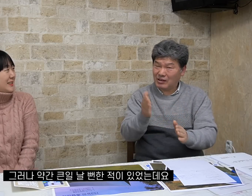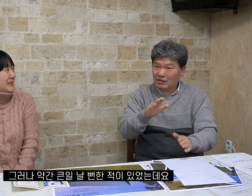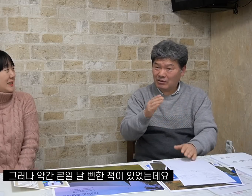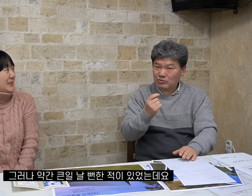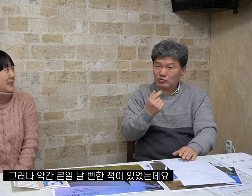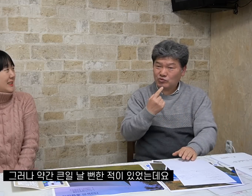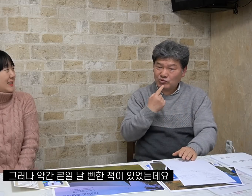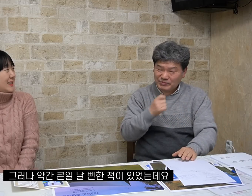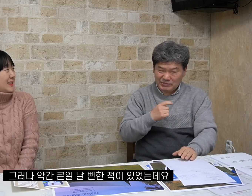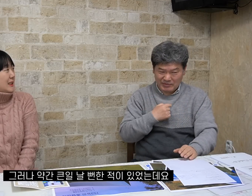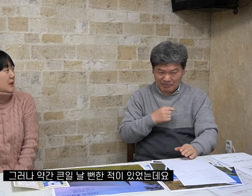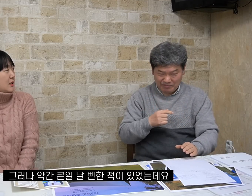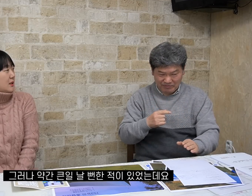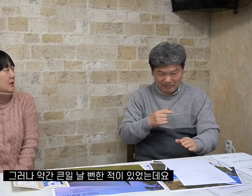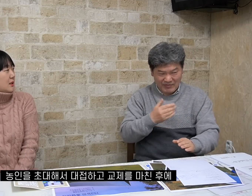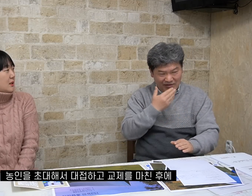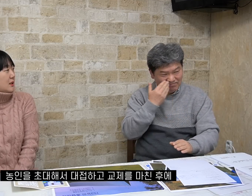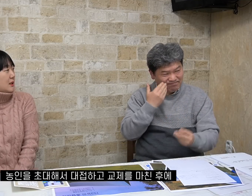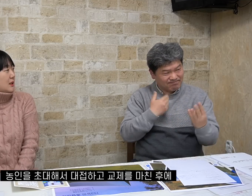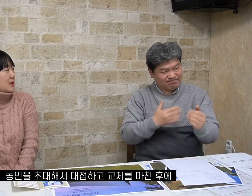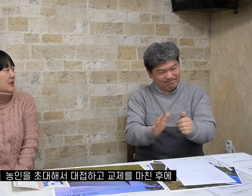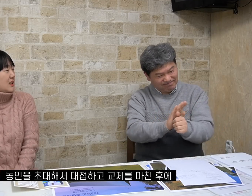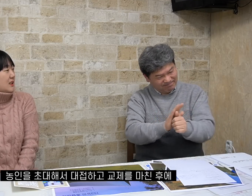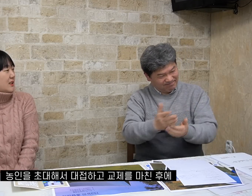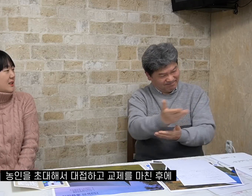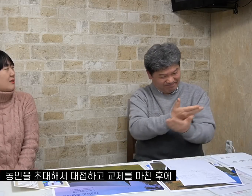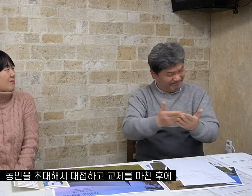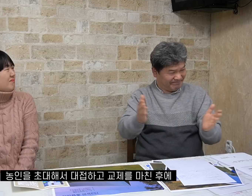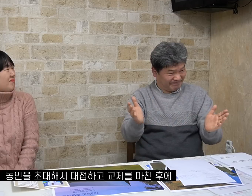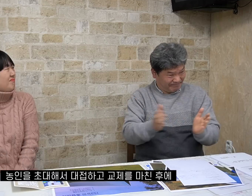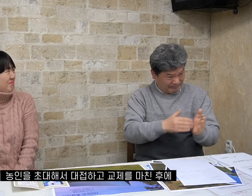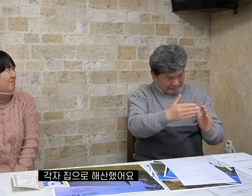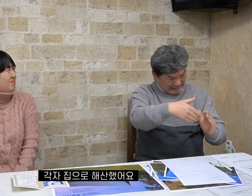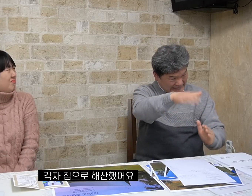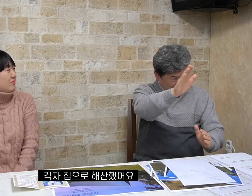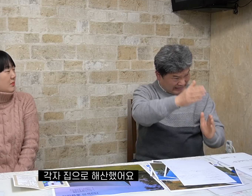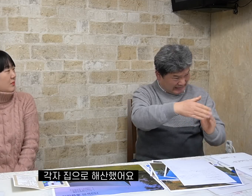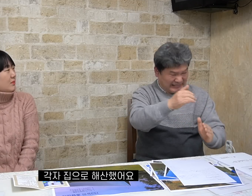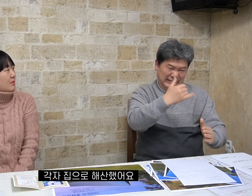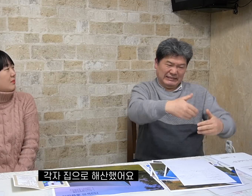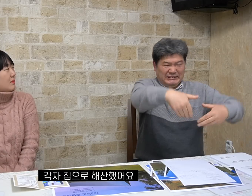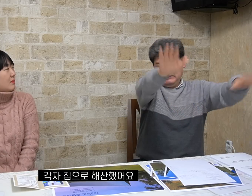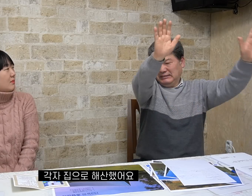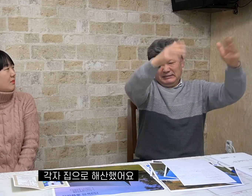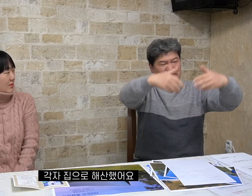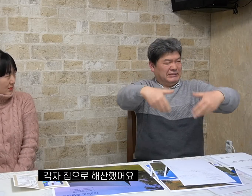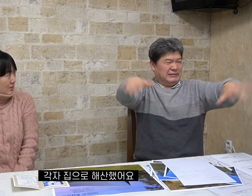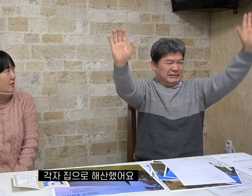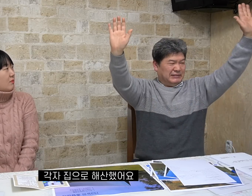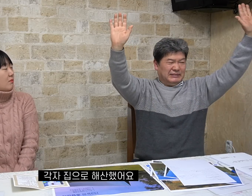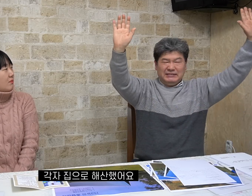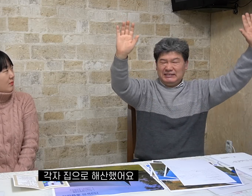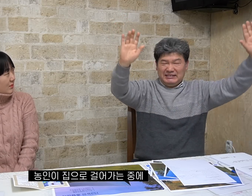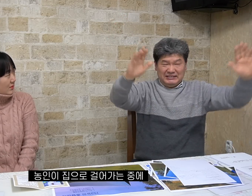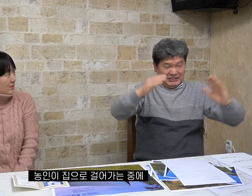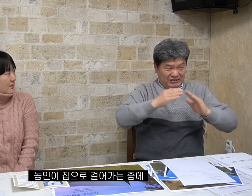But there were times when it almost became a bit of a big deal. We invited the deaf to treat us, and after we finished dating, each dispersed into their homes.